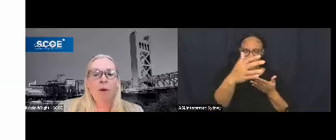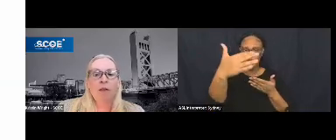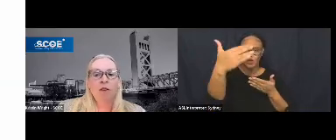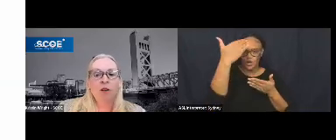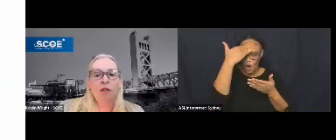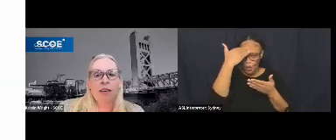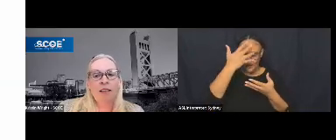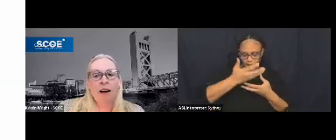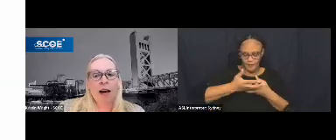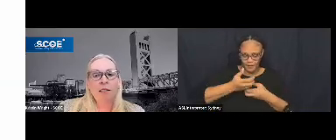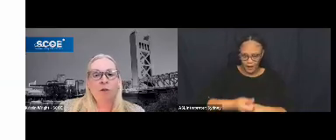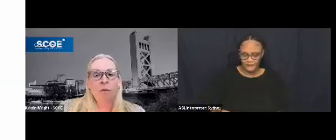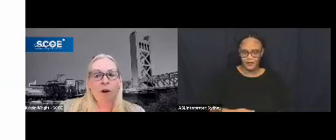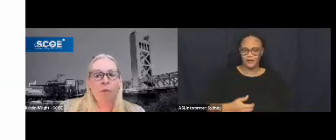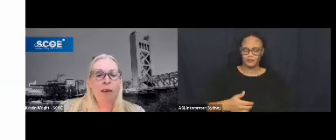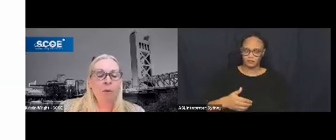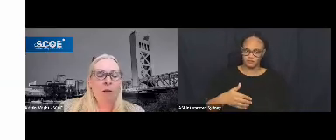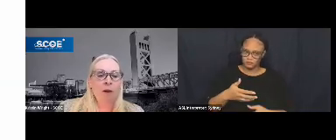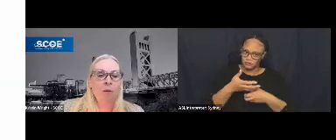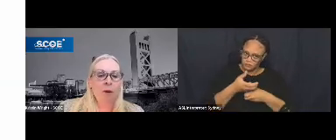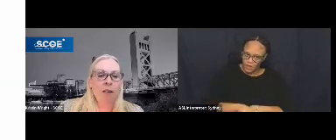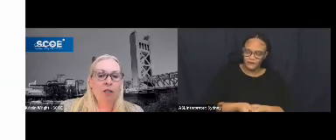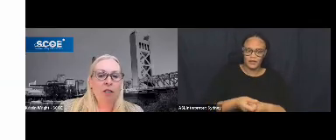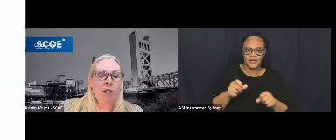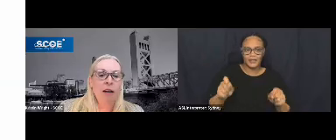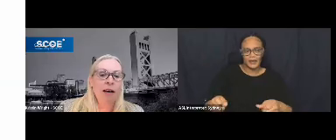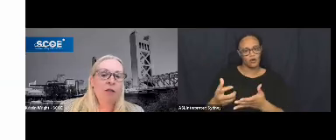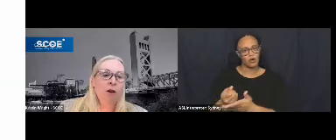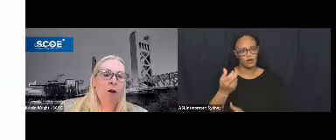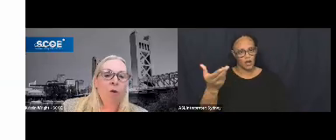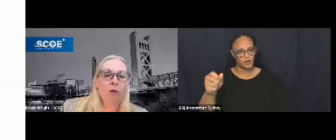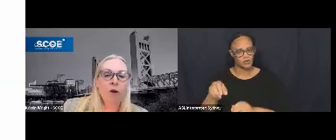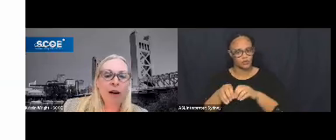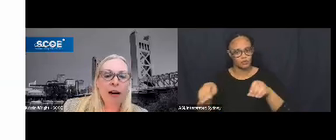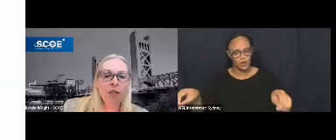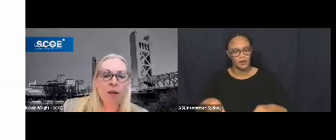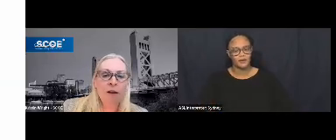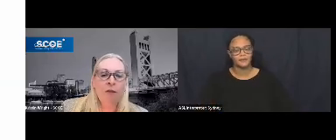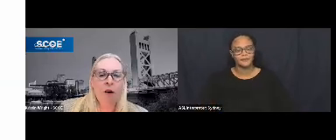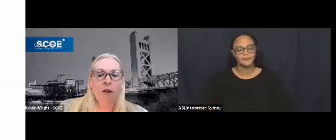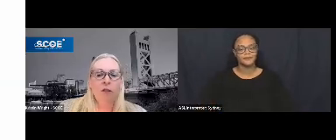but with the certainty that a high school diploma is within their reach. And so the creation of the